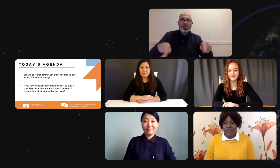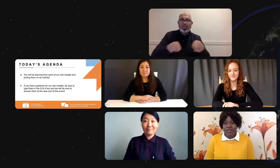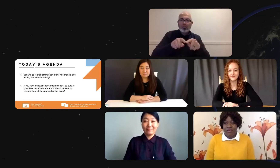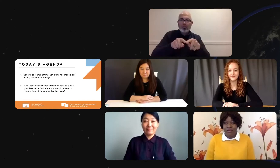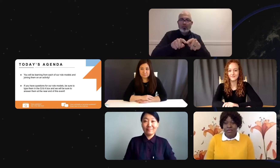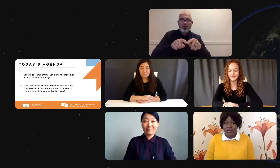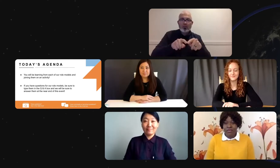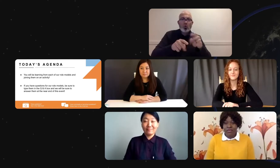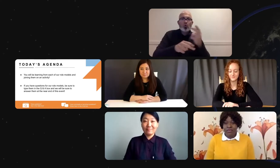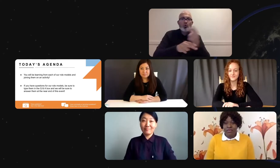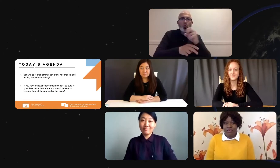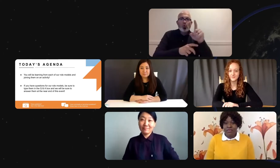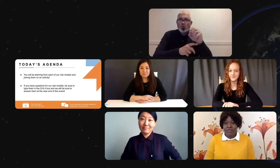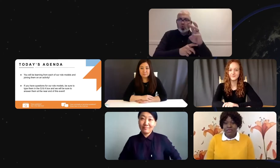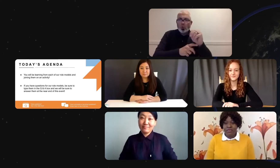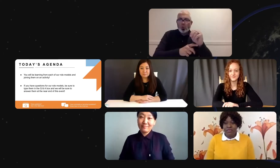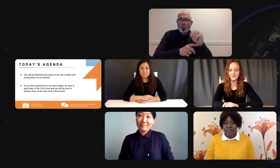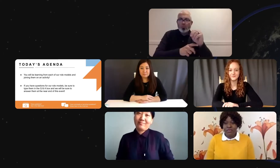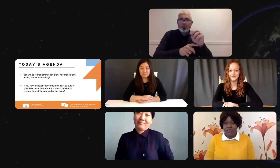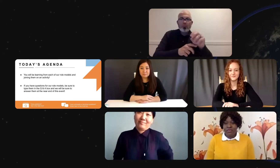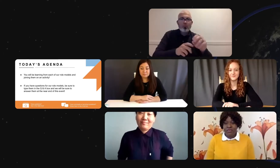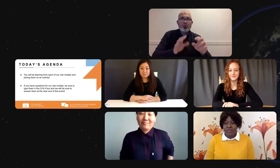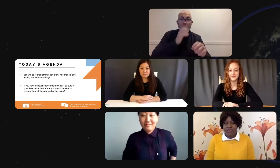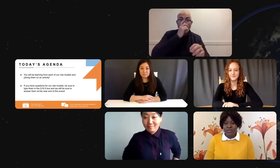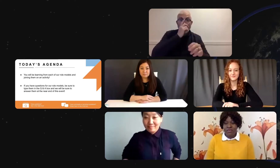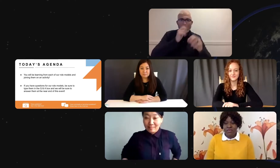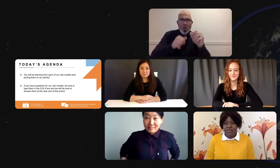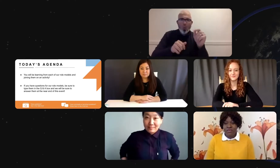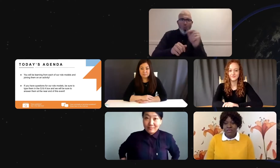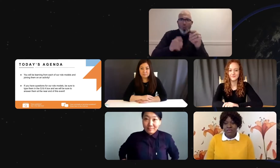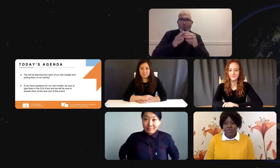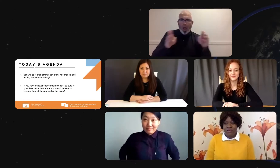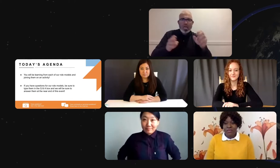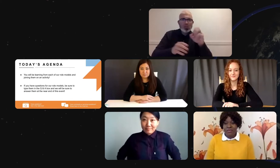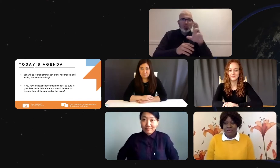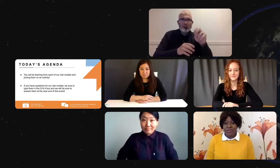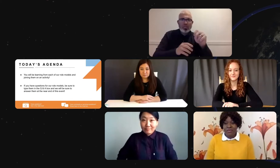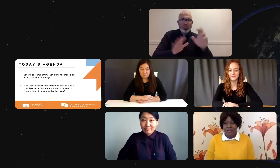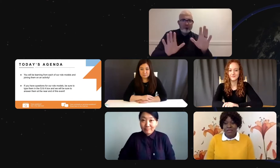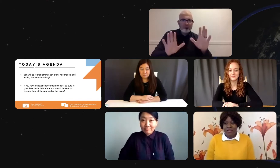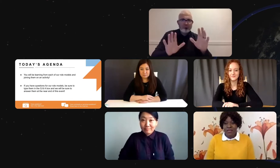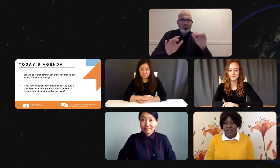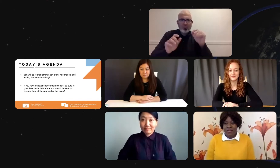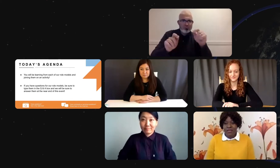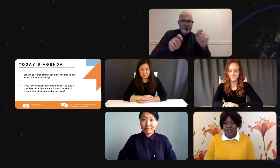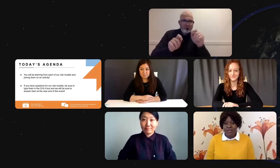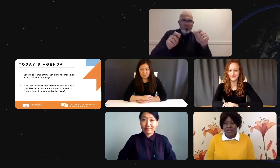your video windows. Click on the 2 thin white lines between the slides and presenters.